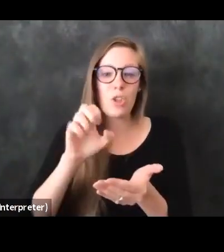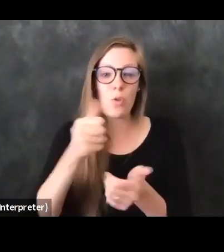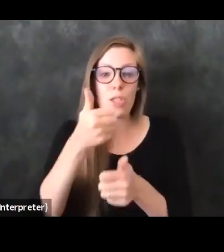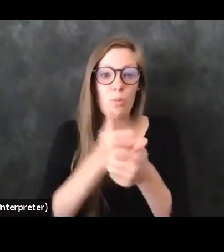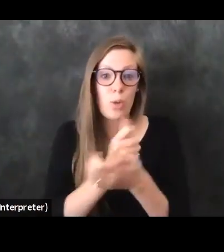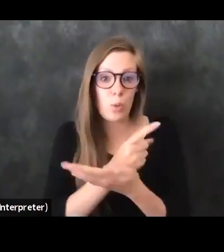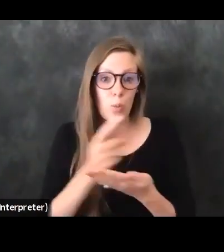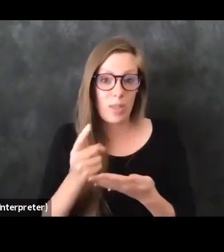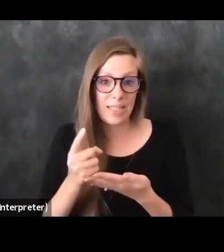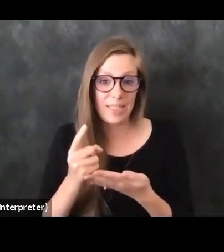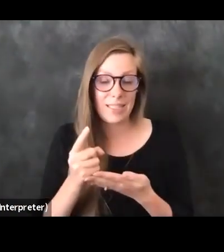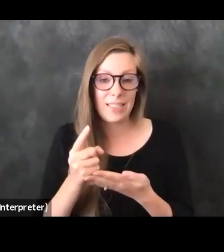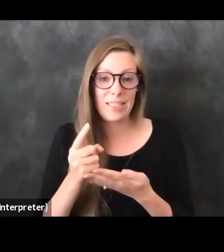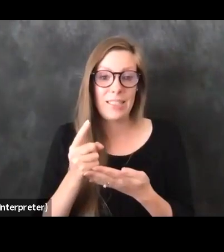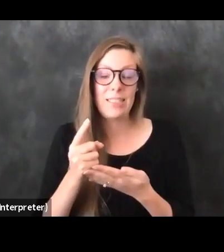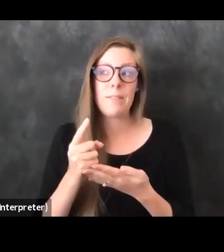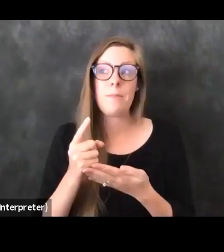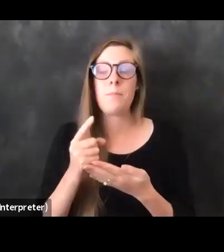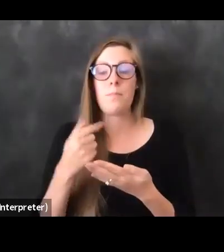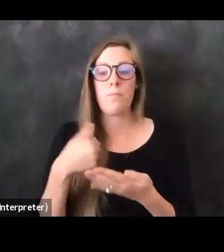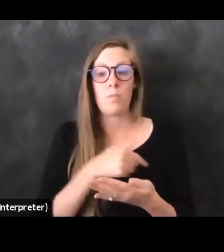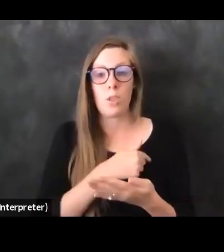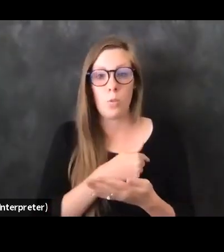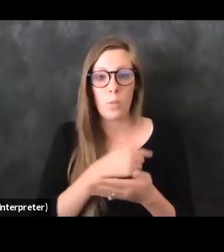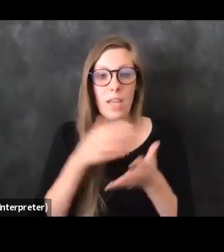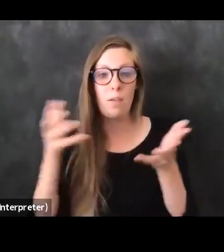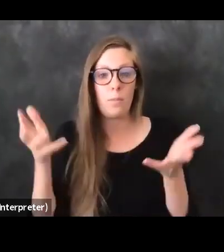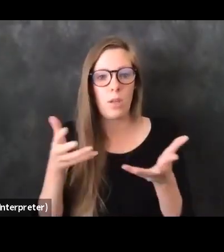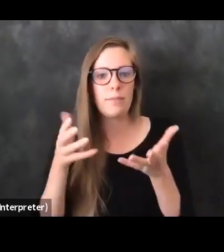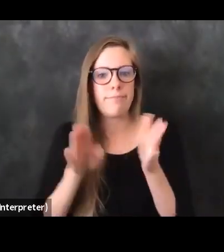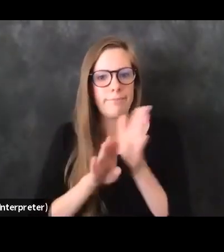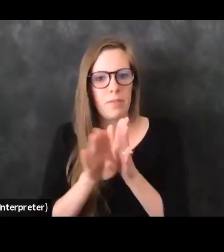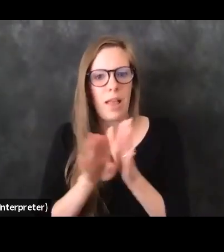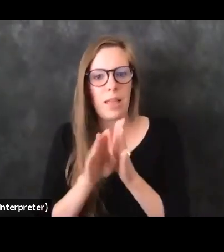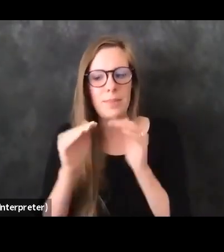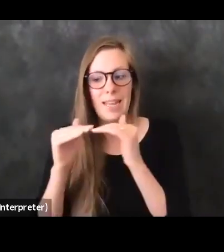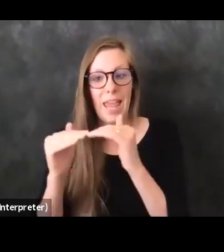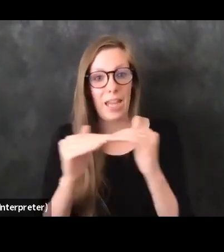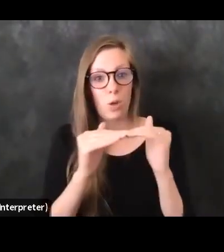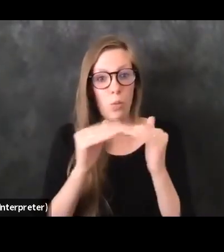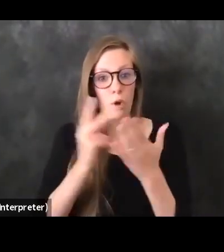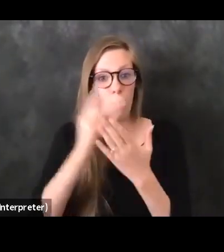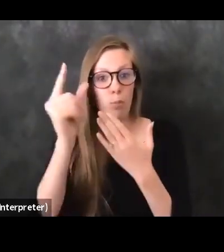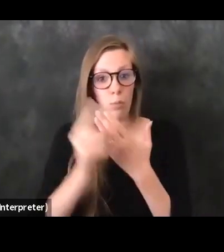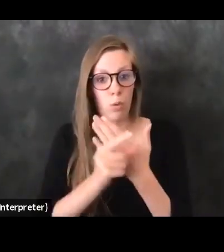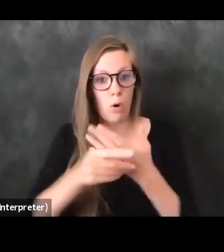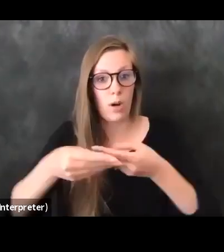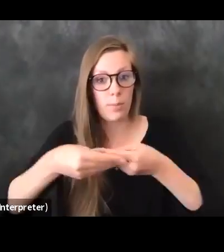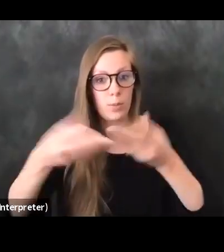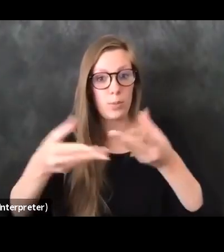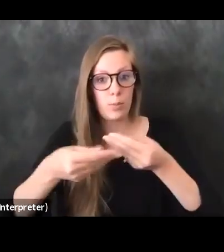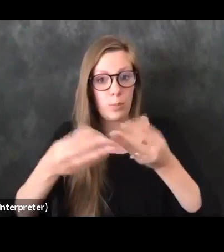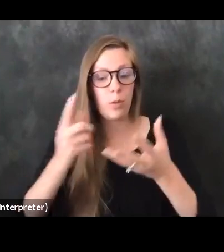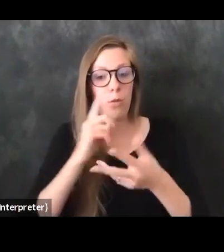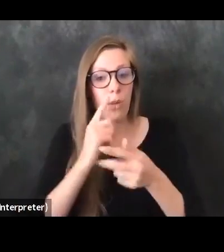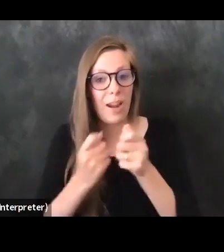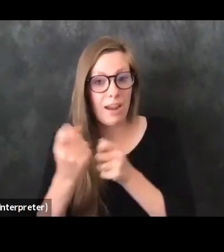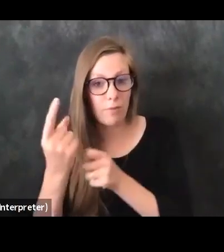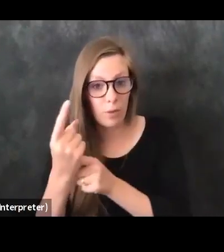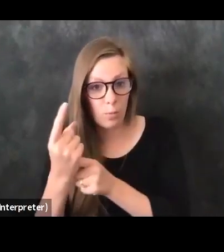The county has put significant efforts toward building an equitable vaccination program to keep pace with the announced increase in vaccination allocation,